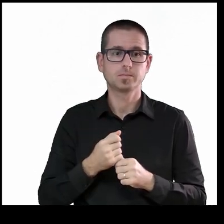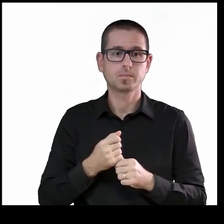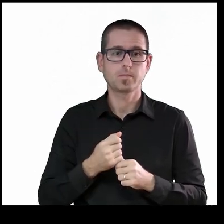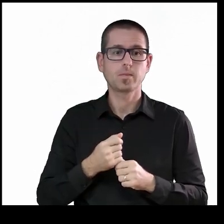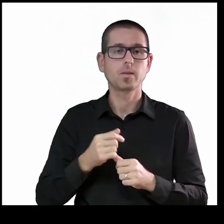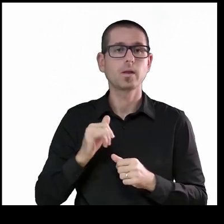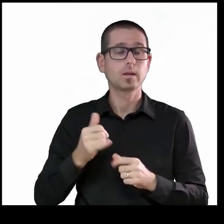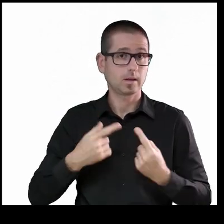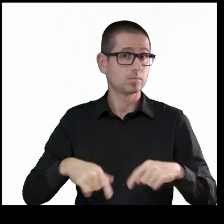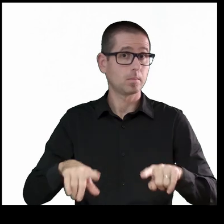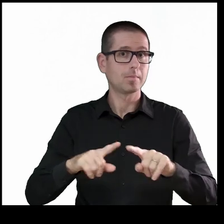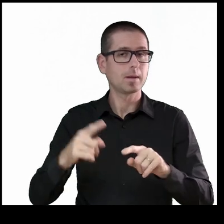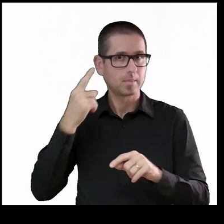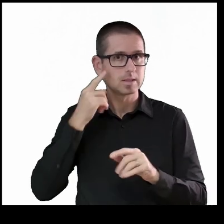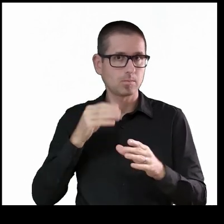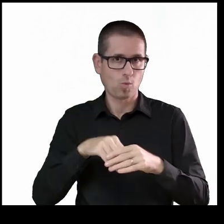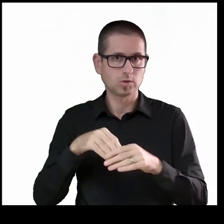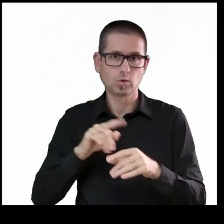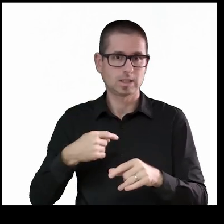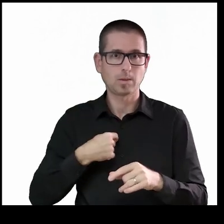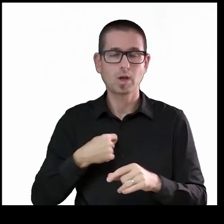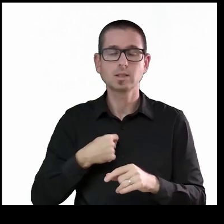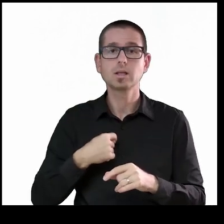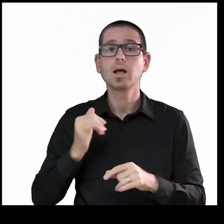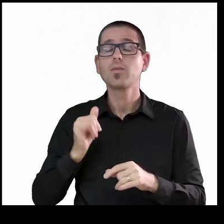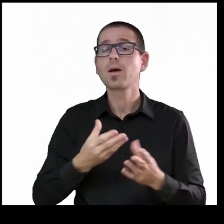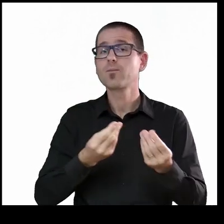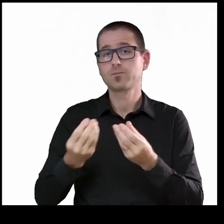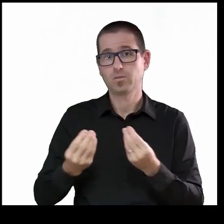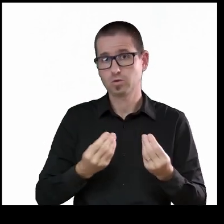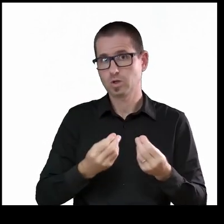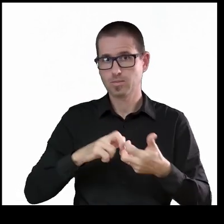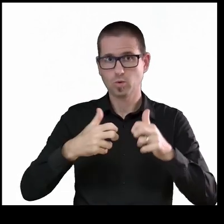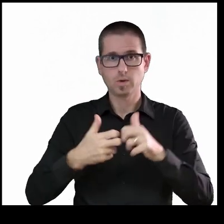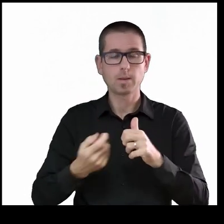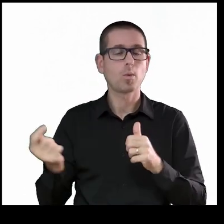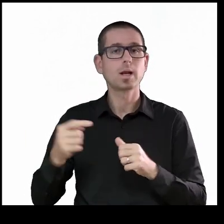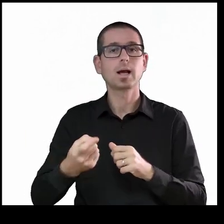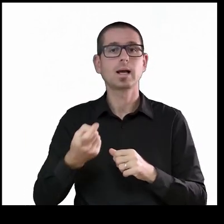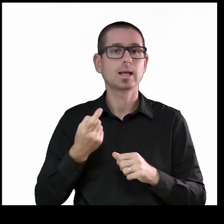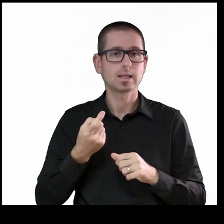but we think that most of the problems come from the fact that